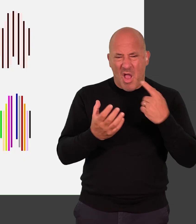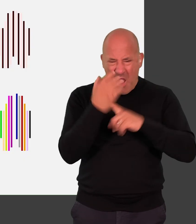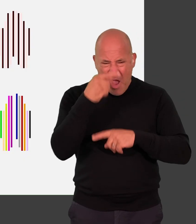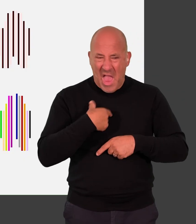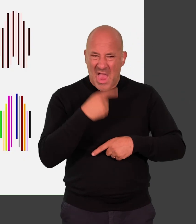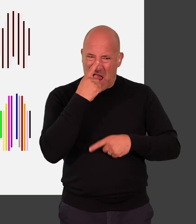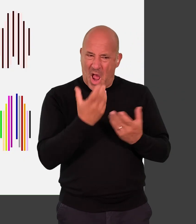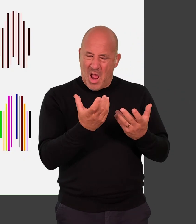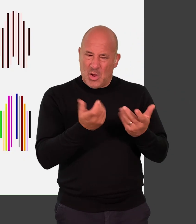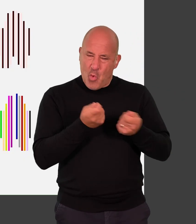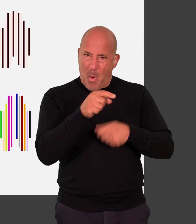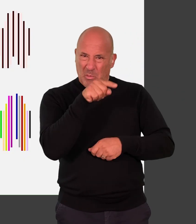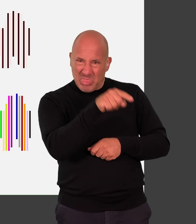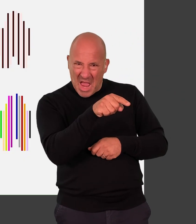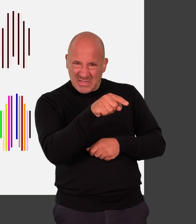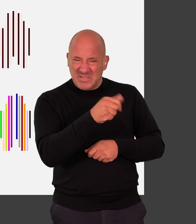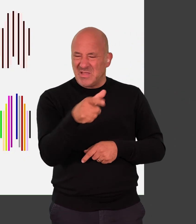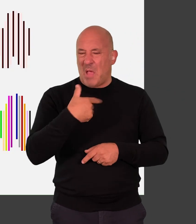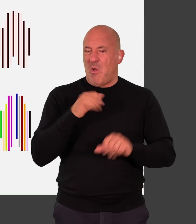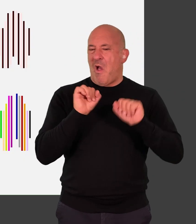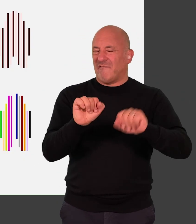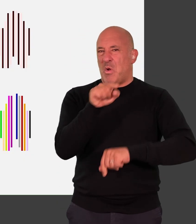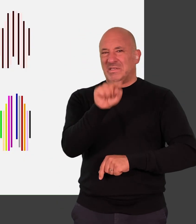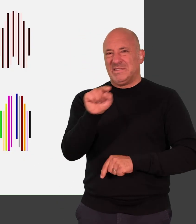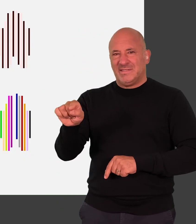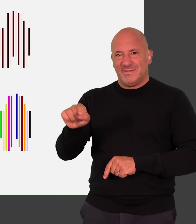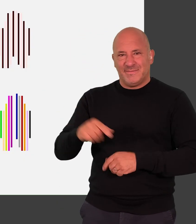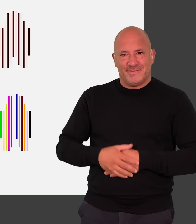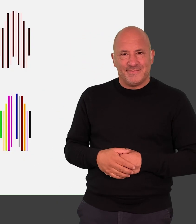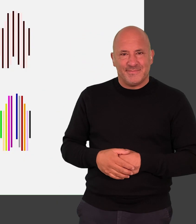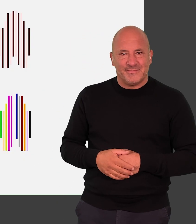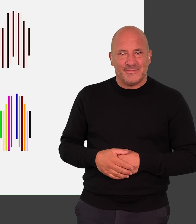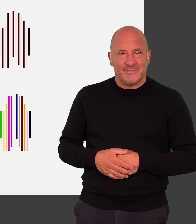finding out which can be tolerated and those to avoid.